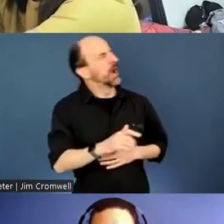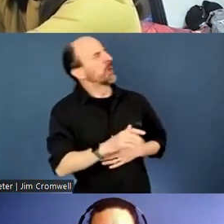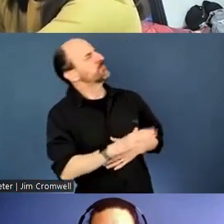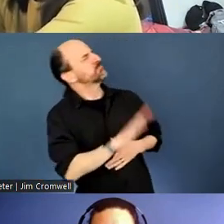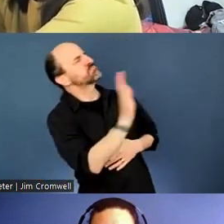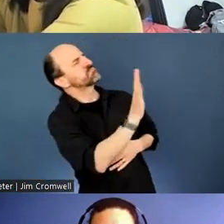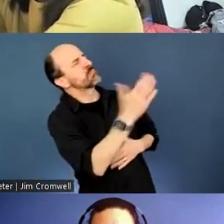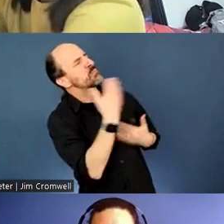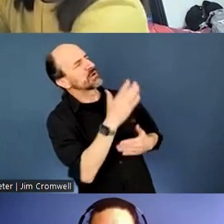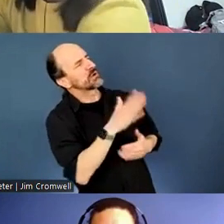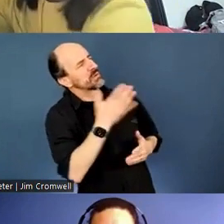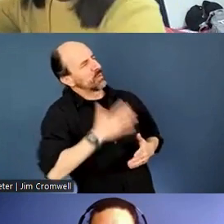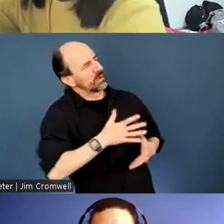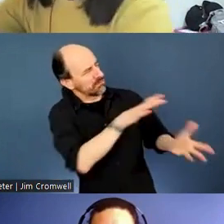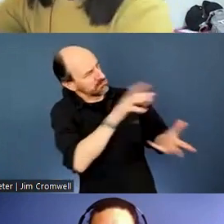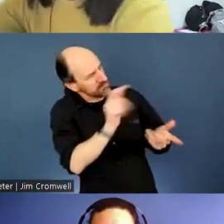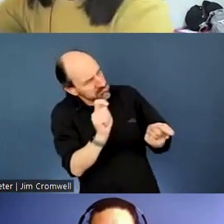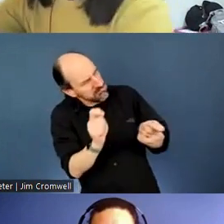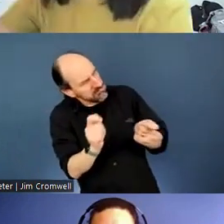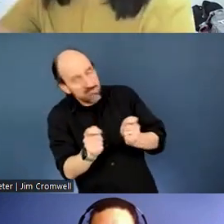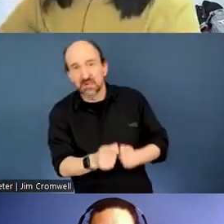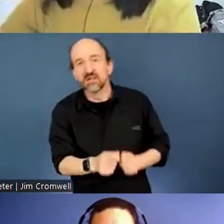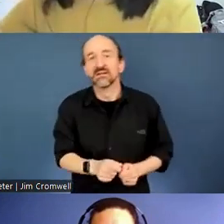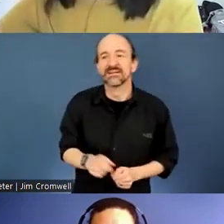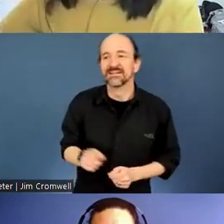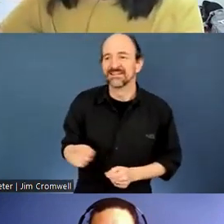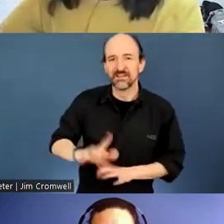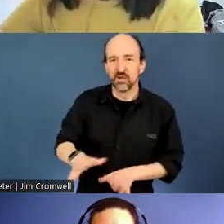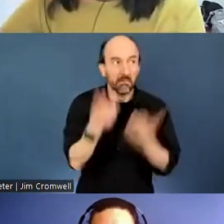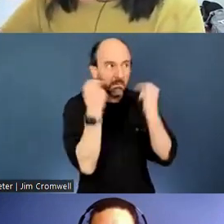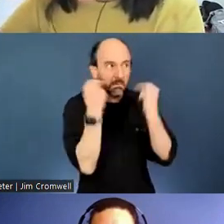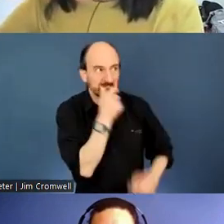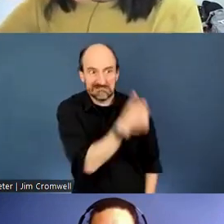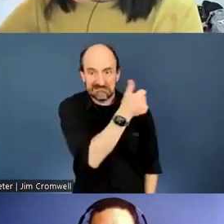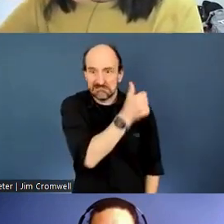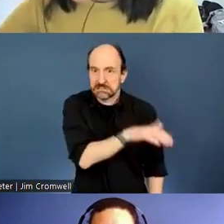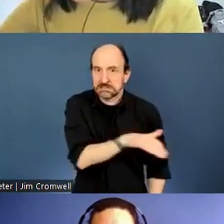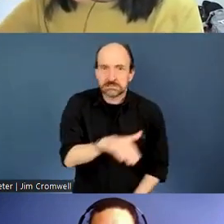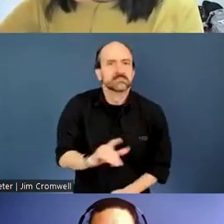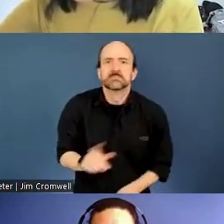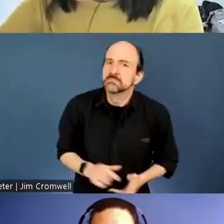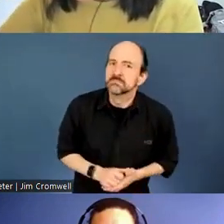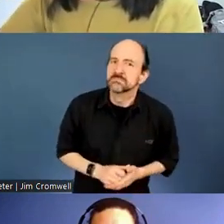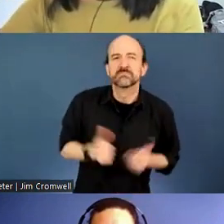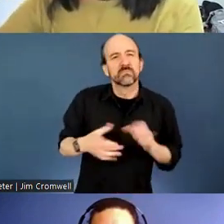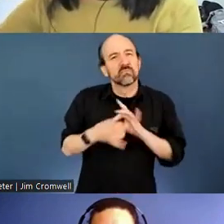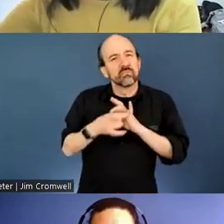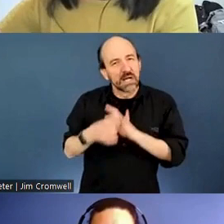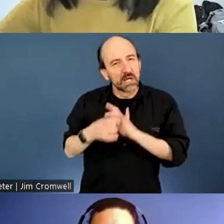then say well, that's a nice method but lets adjust it and make it a little bit more appropriate for our context was